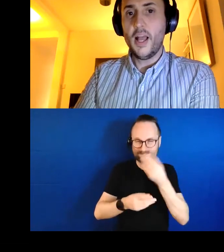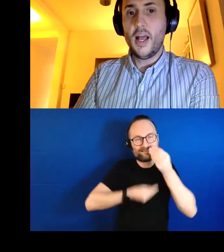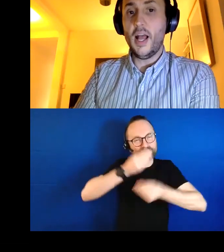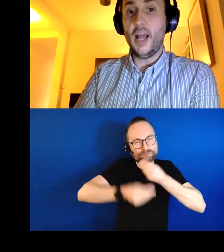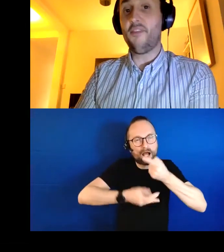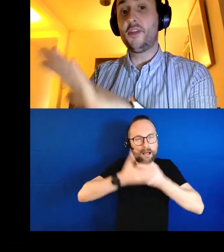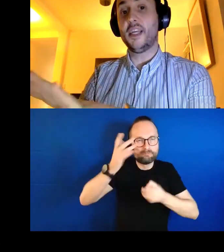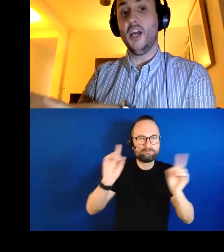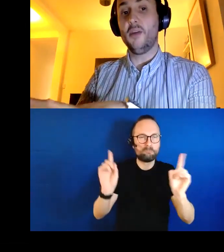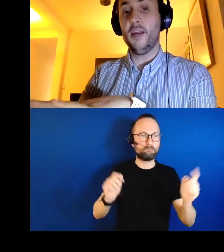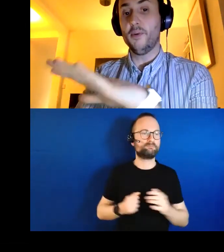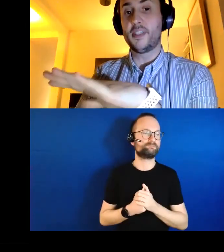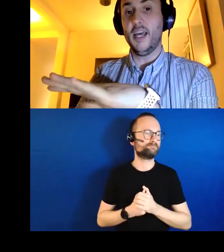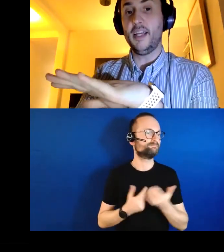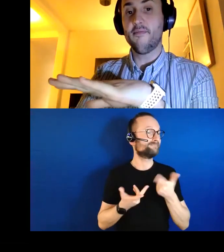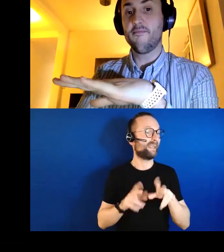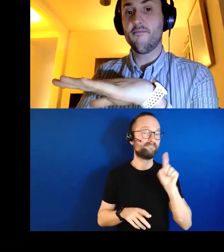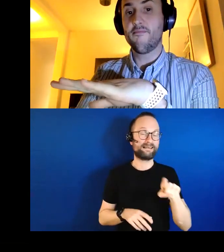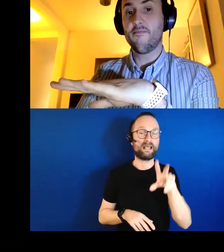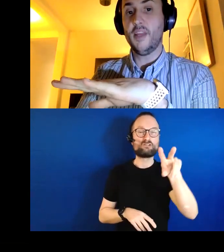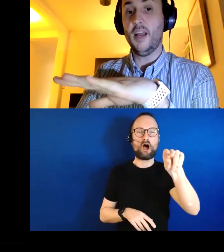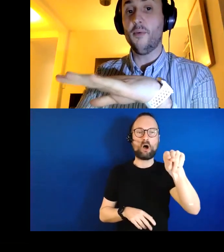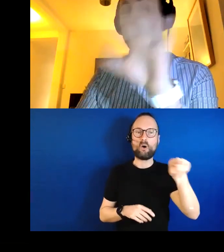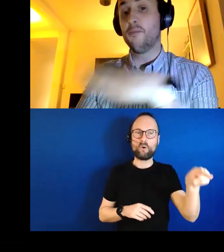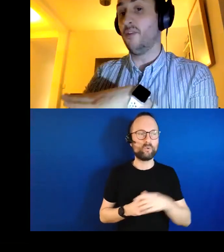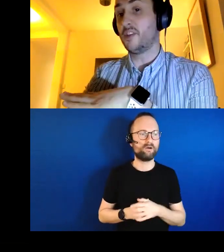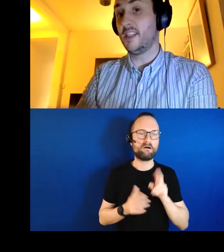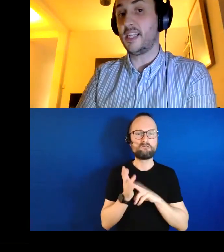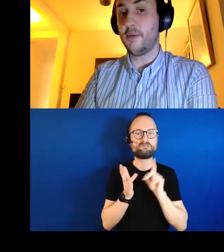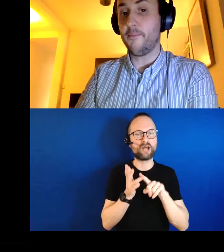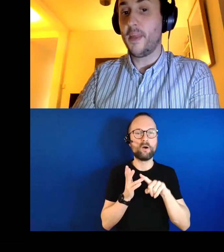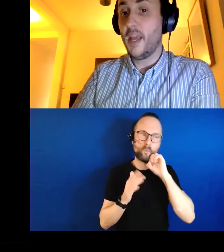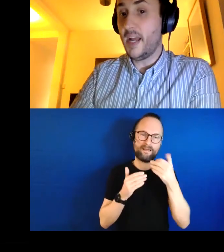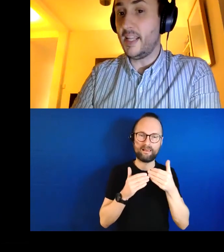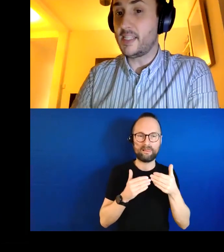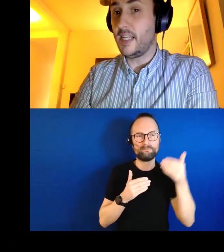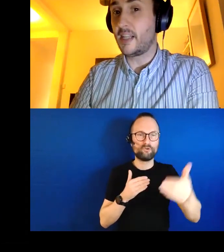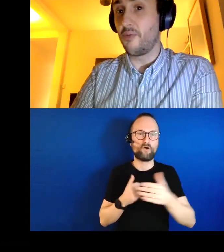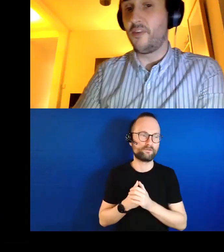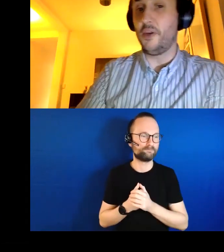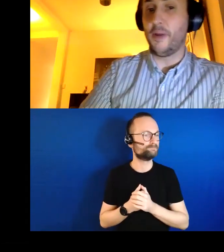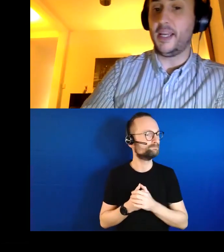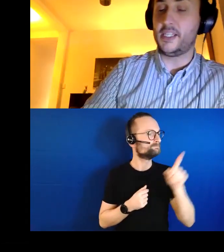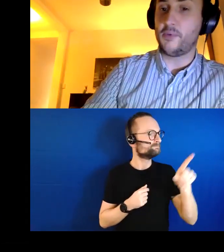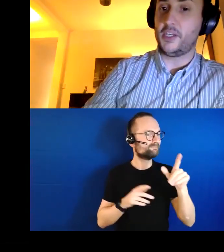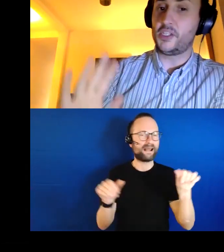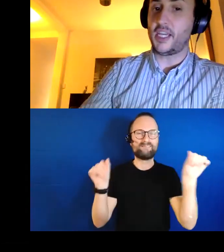If you say I can describe them it will ask you to describe them.